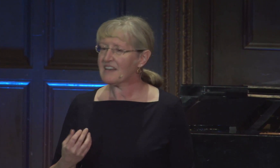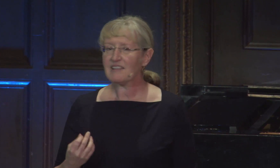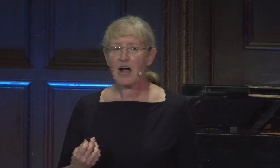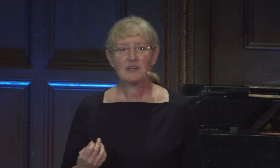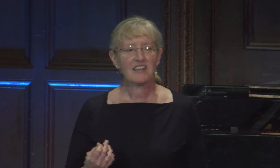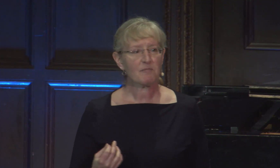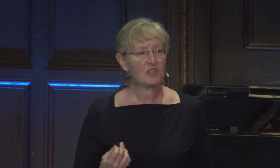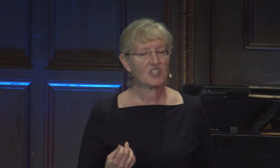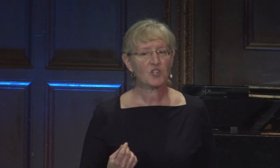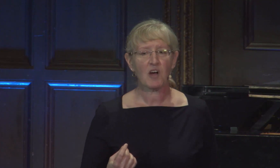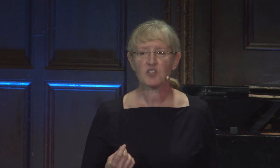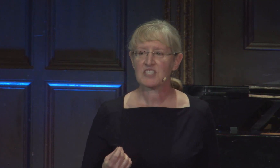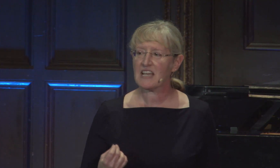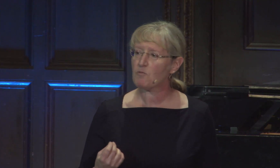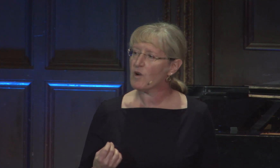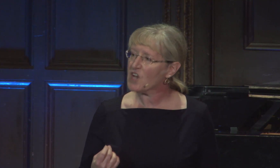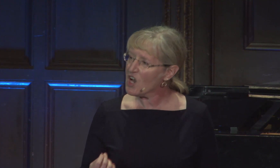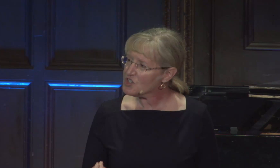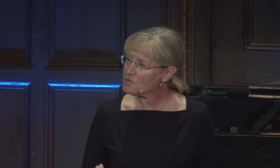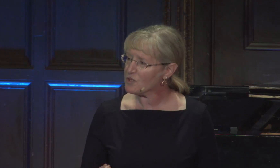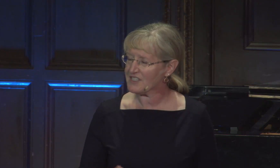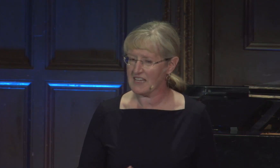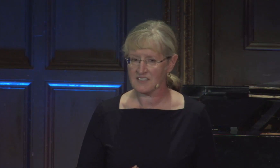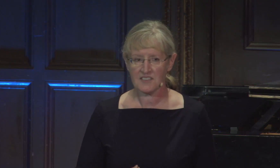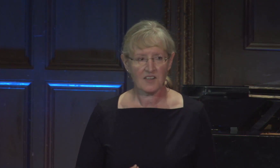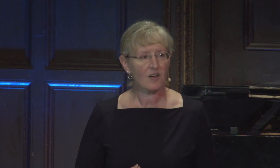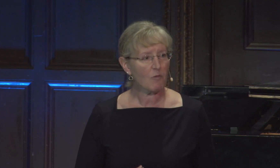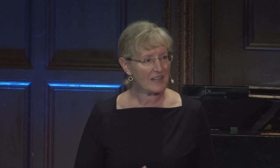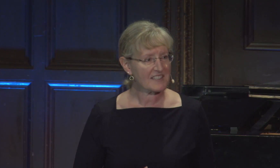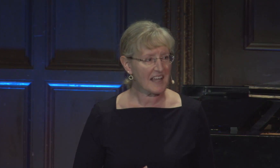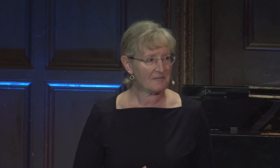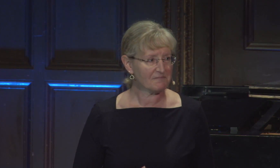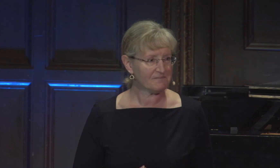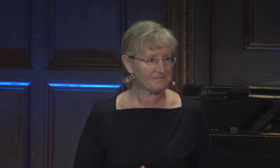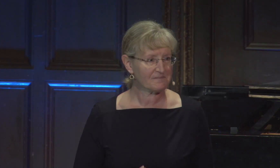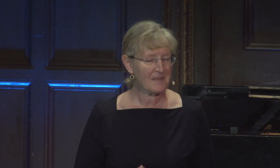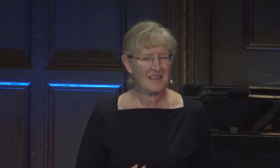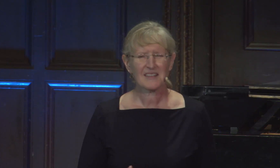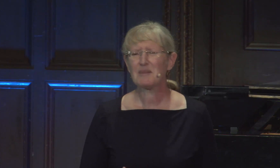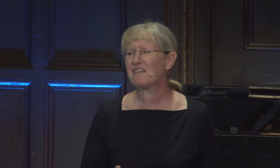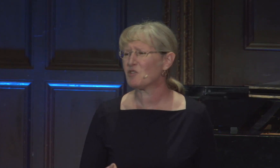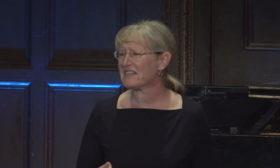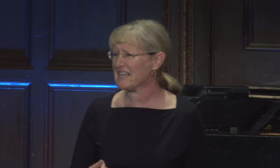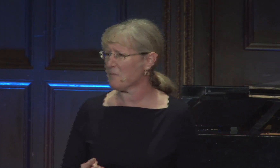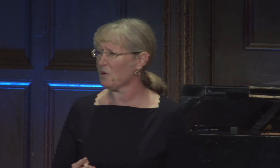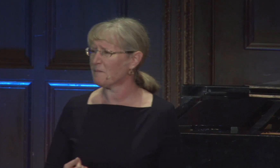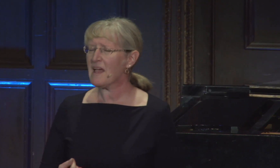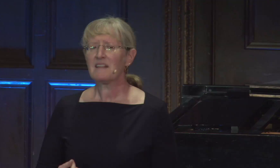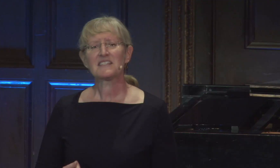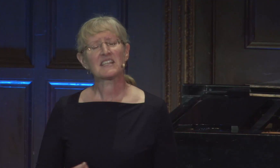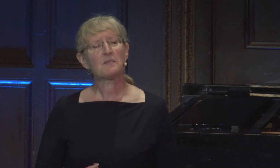and allow a deaf person to understand 100% of what is said. Let me give you an example.